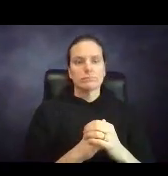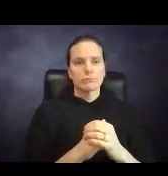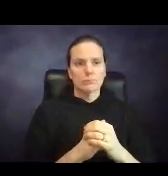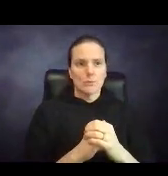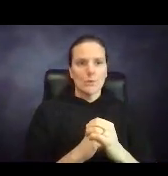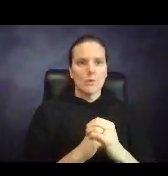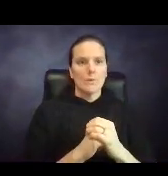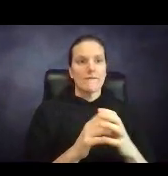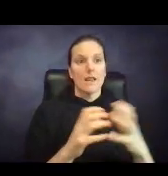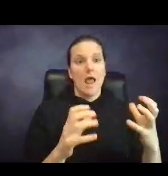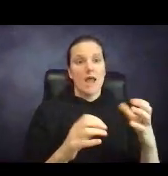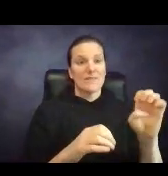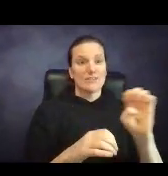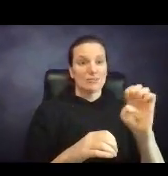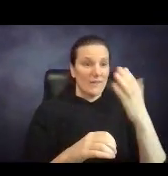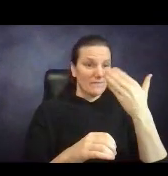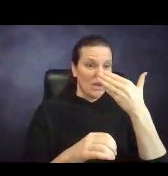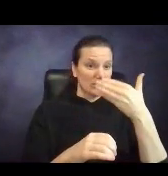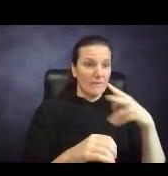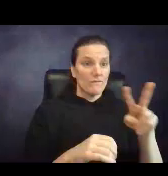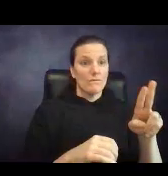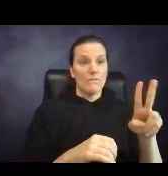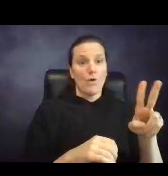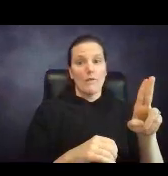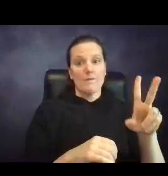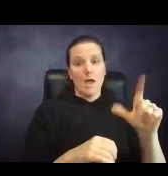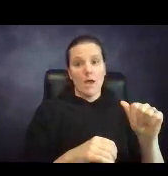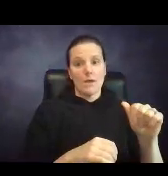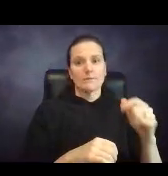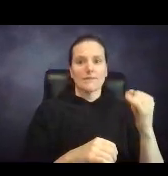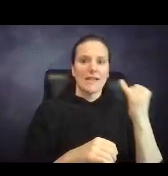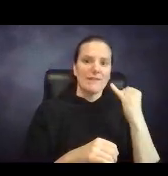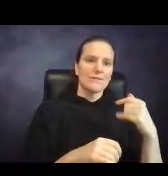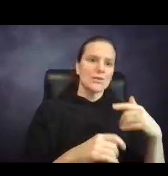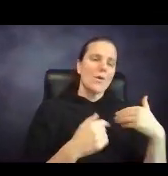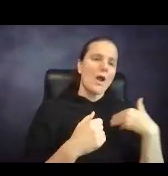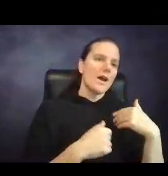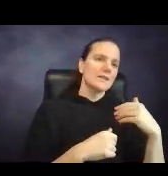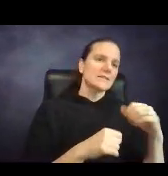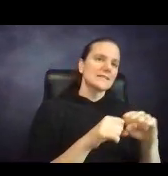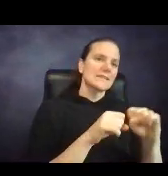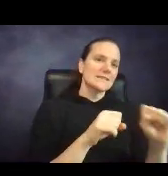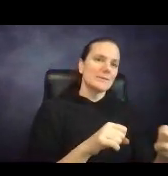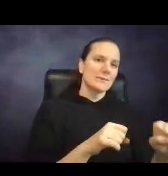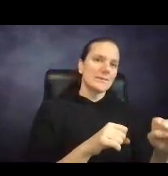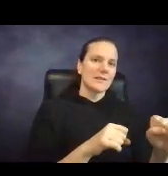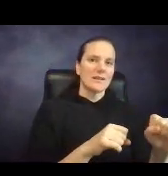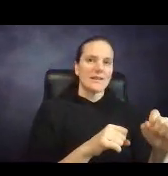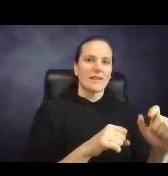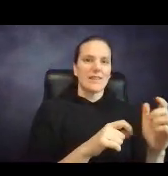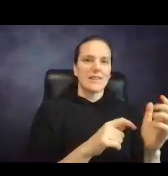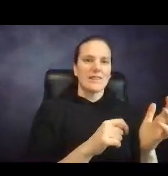of estrogen on the front of the vulva. So again, if you're on systemic therapy and you have urinary symptoms or vaginal dryness or painful sex, you'll wanna use a